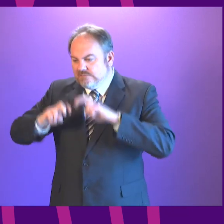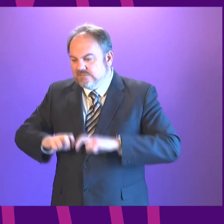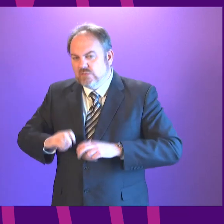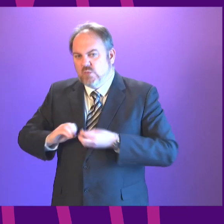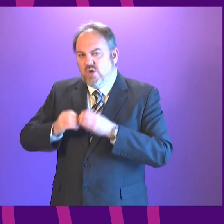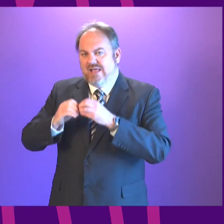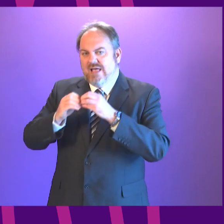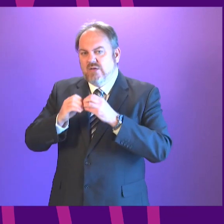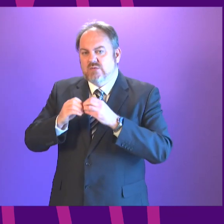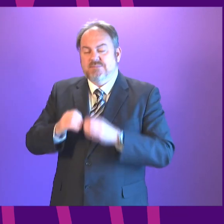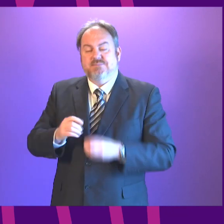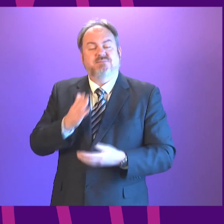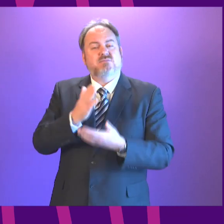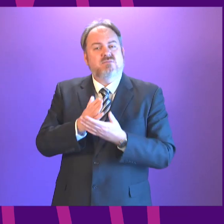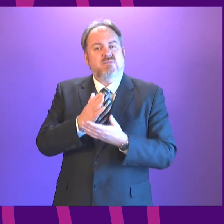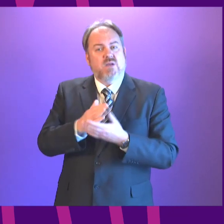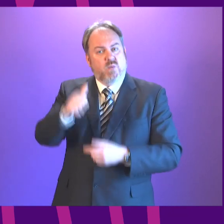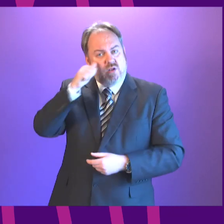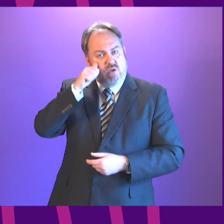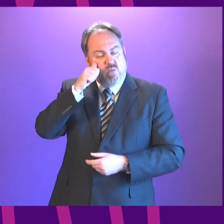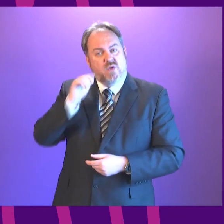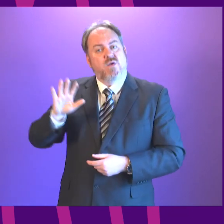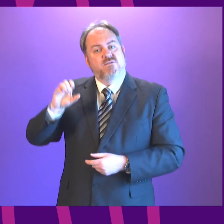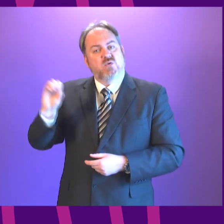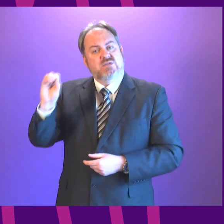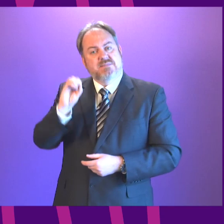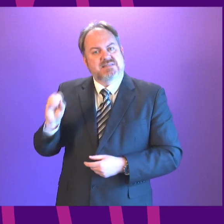Fourteen per cent is, of course, still a significantly lower level than the level in England, where